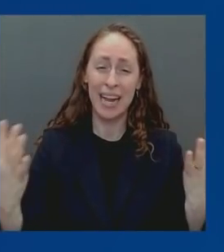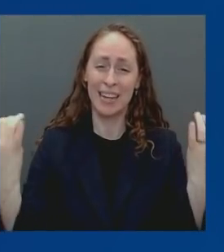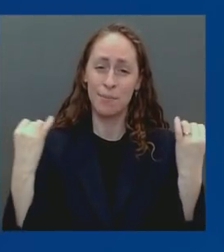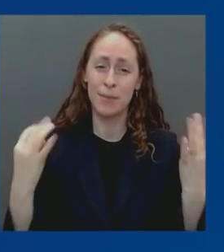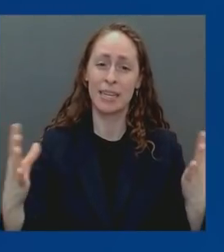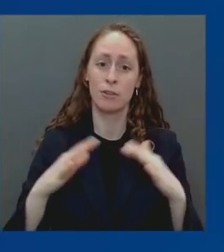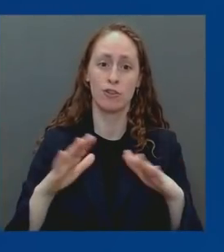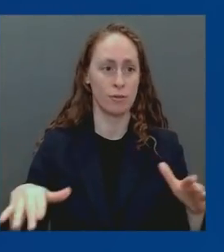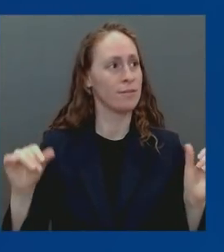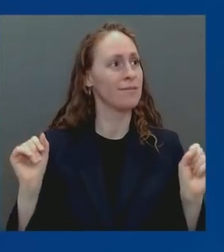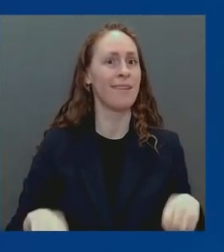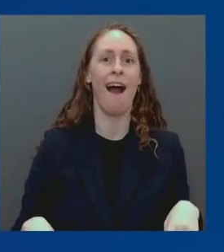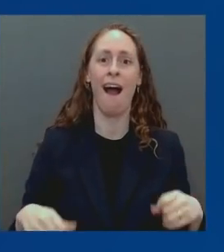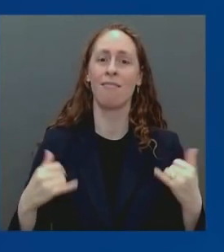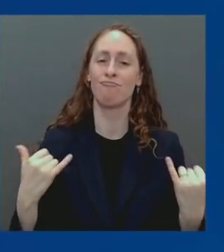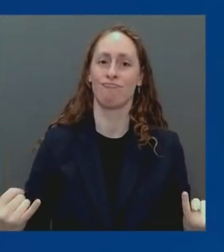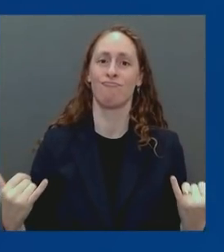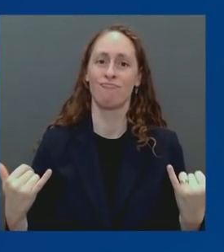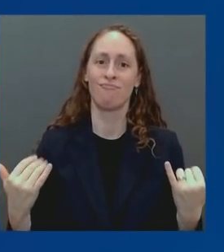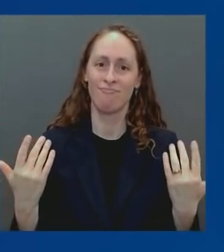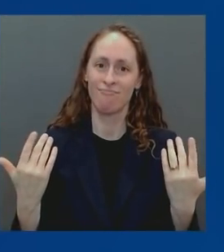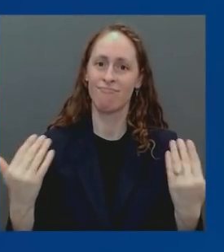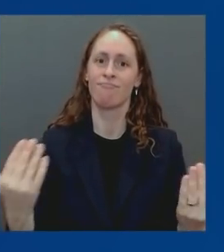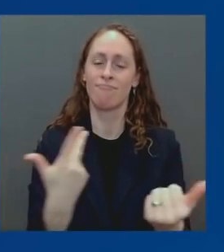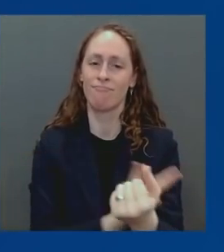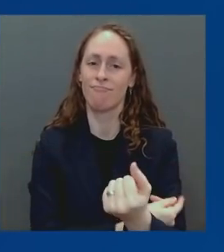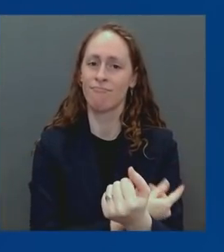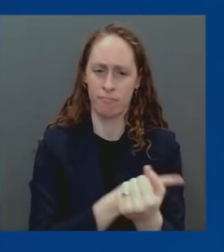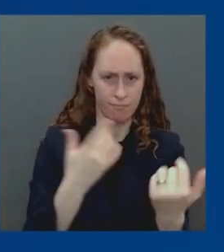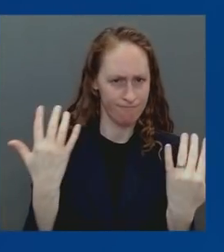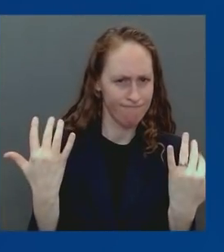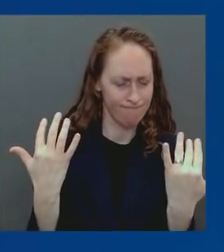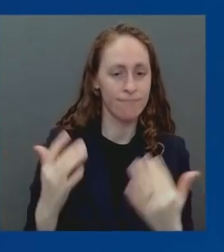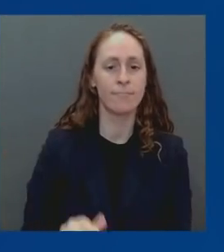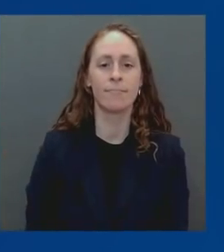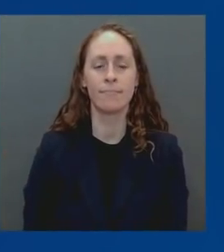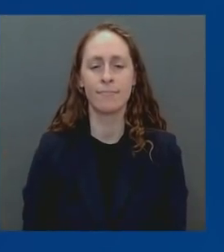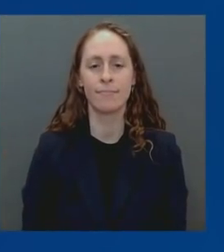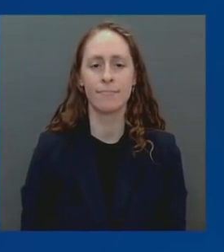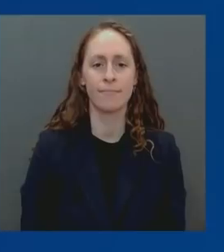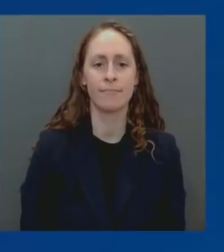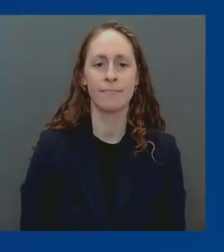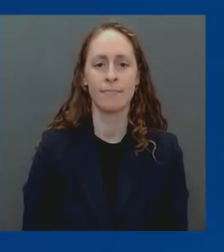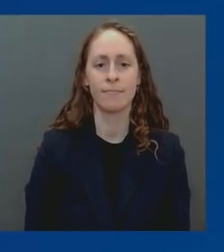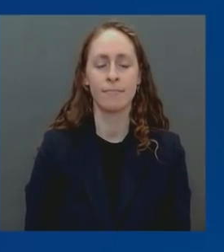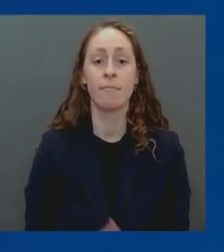just as we did with vaccines, for kids ages 5 to 11 so that we are ready and we hit the ground